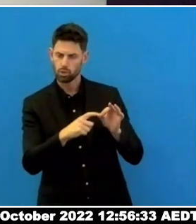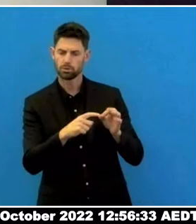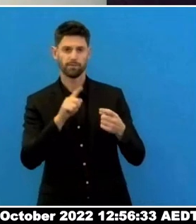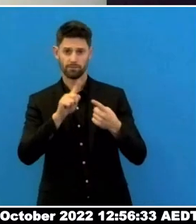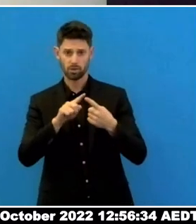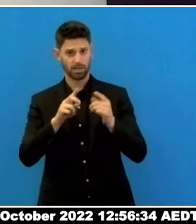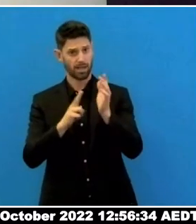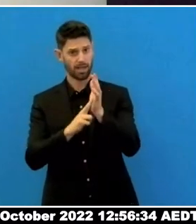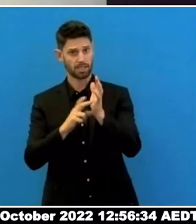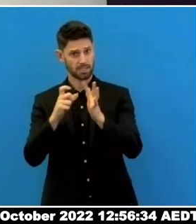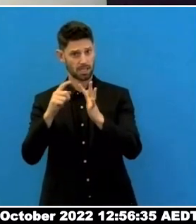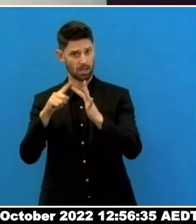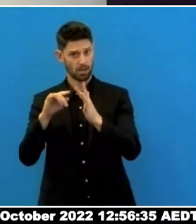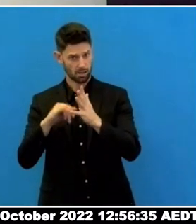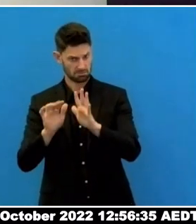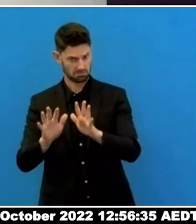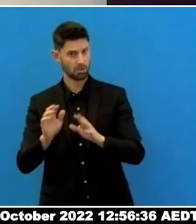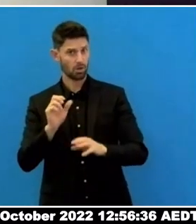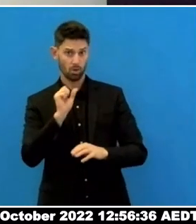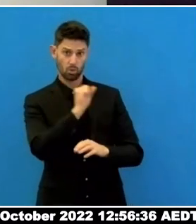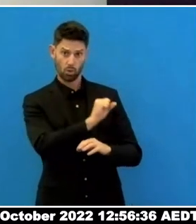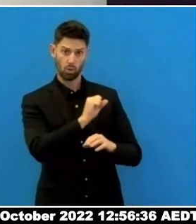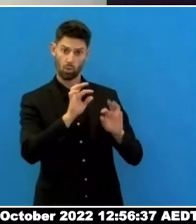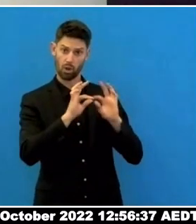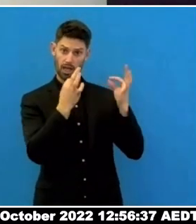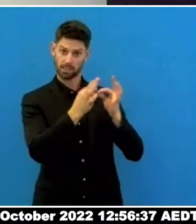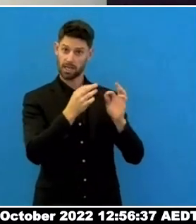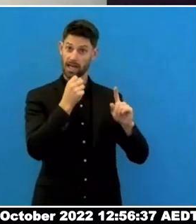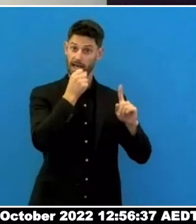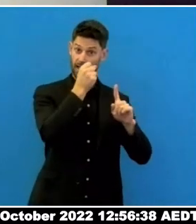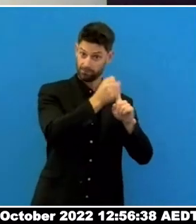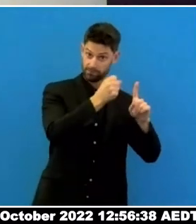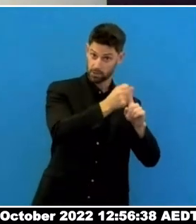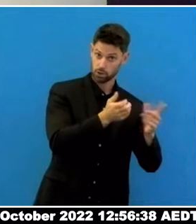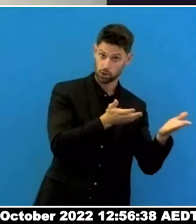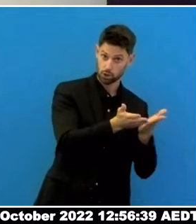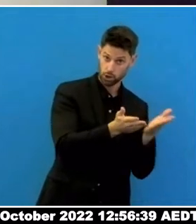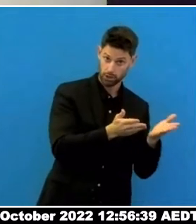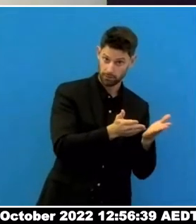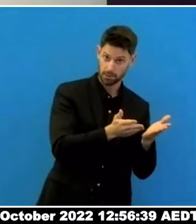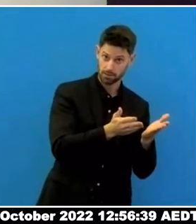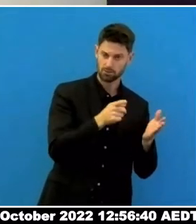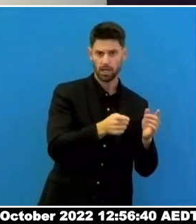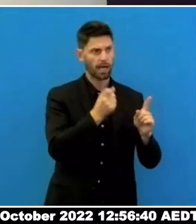Foundation House is an advocacy service as well well, it advocates to government